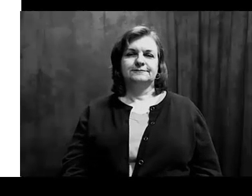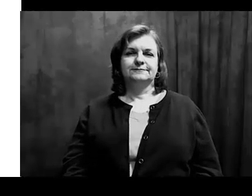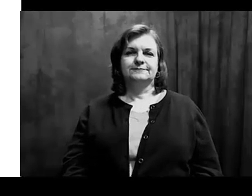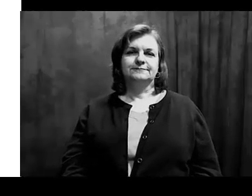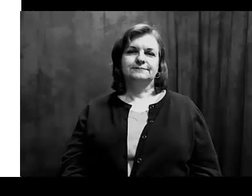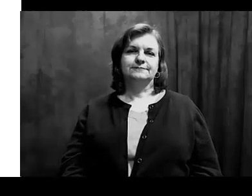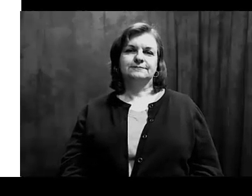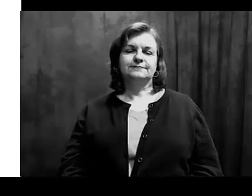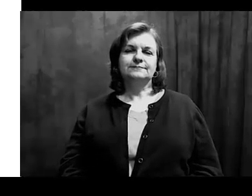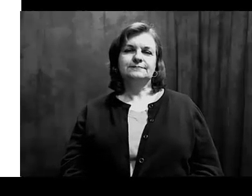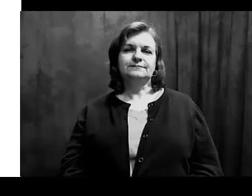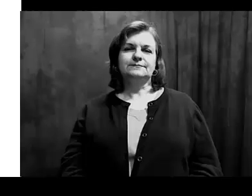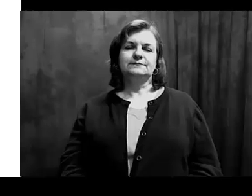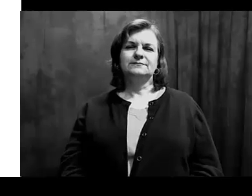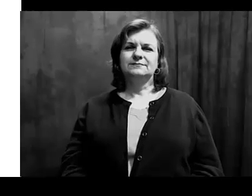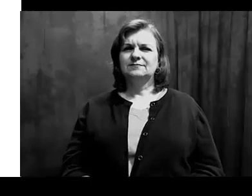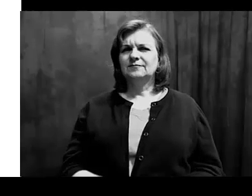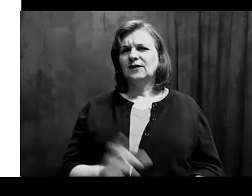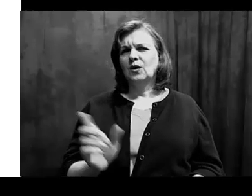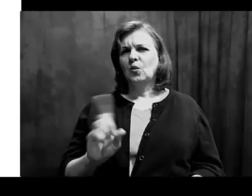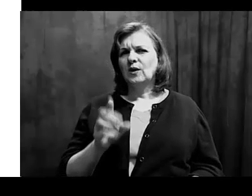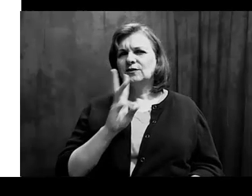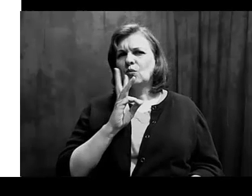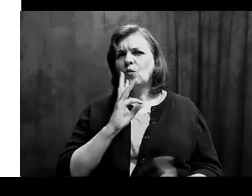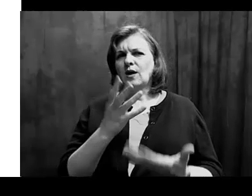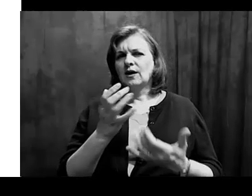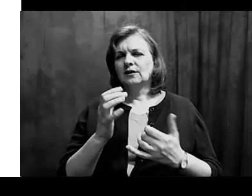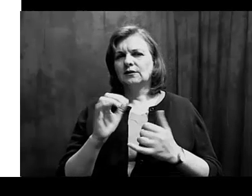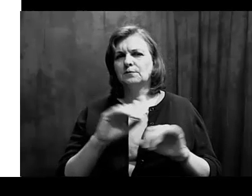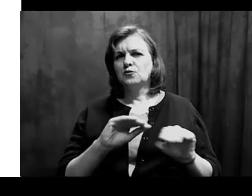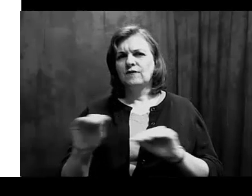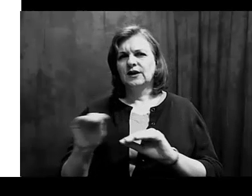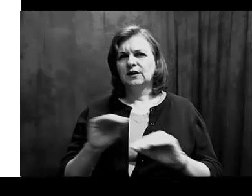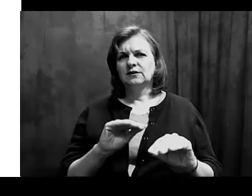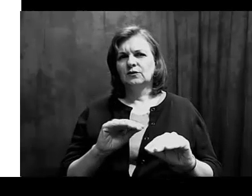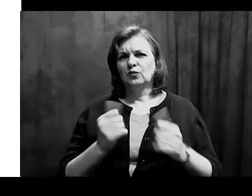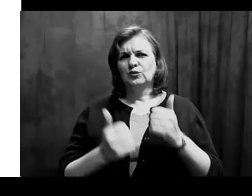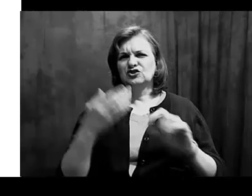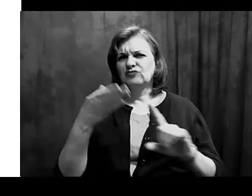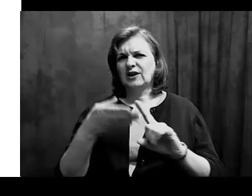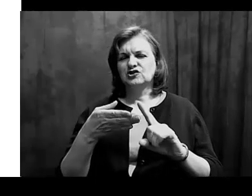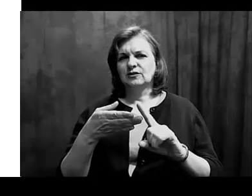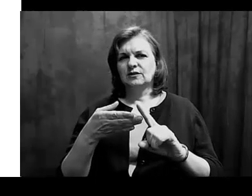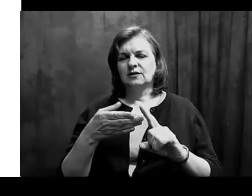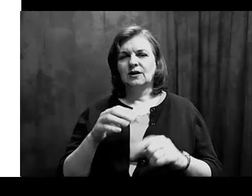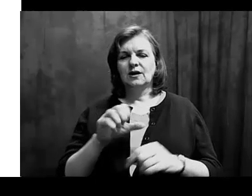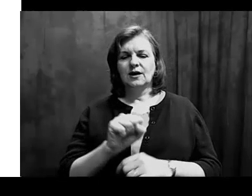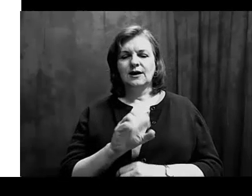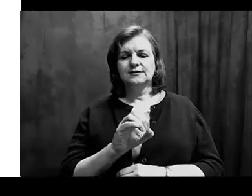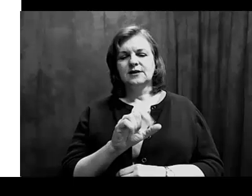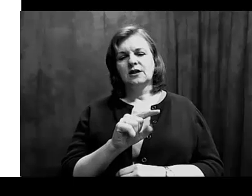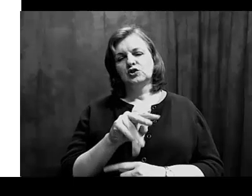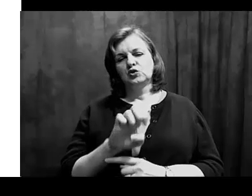as the cell what's gonna happen to the cell? nothing